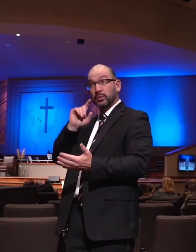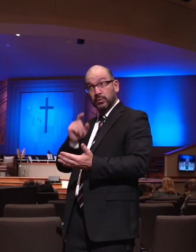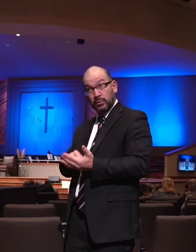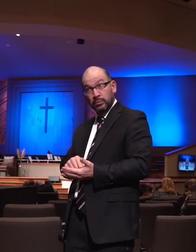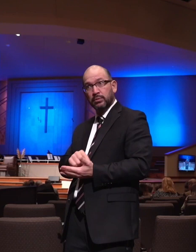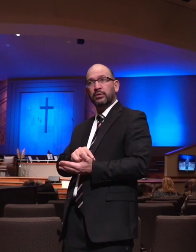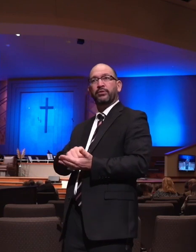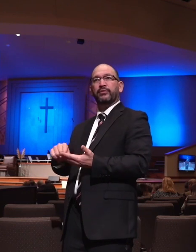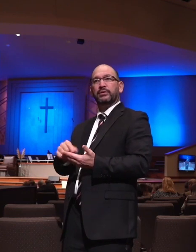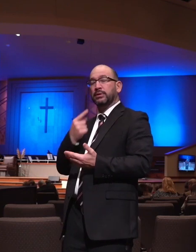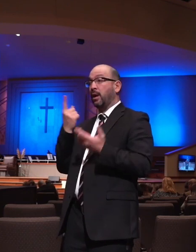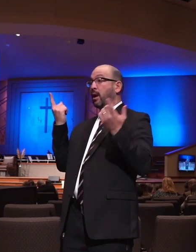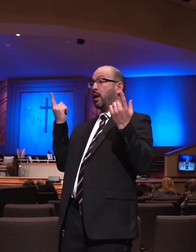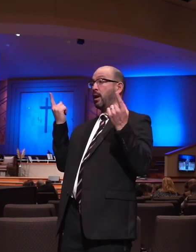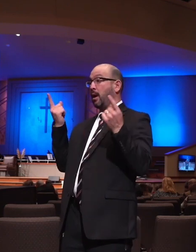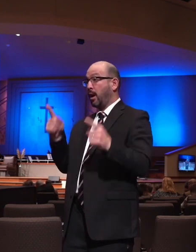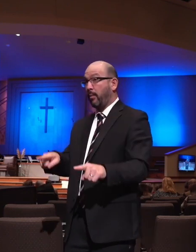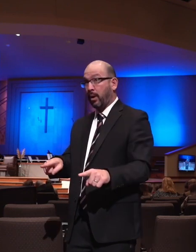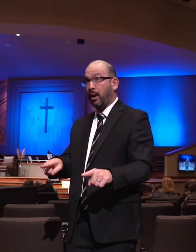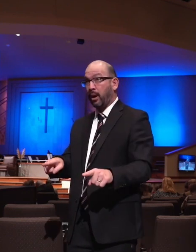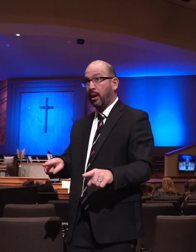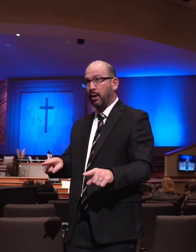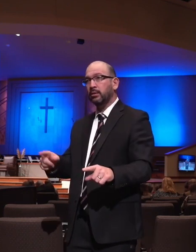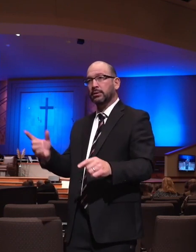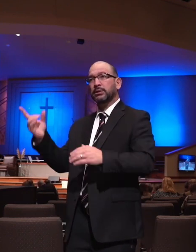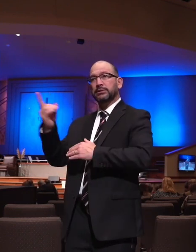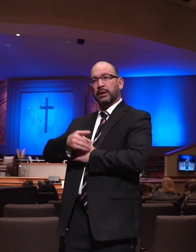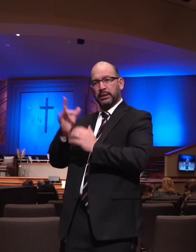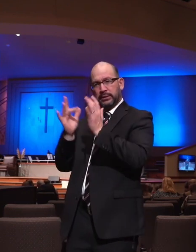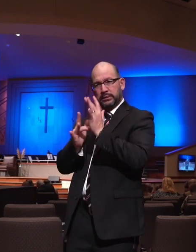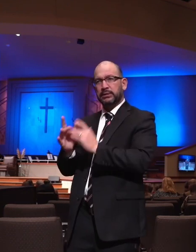and it came to pass on a certain day as he was teaching that there were